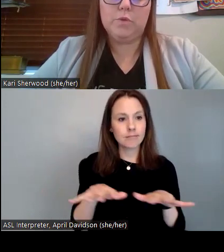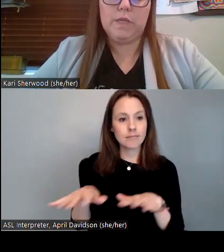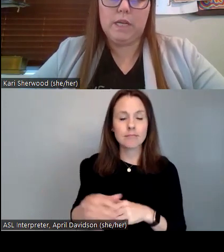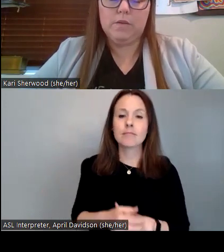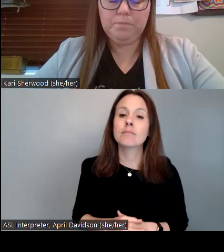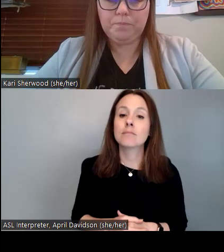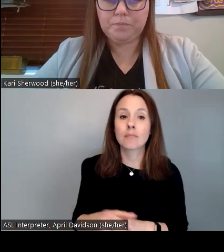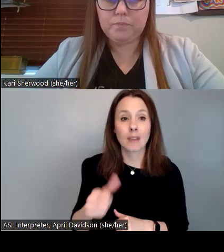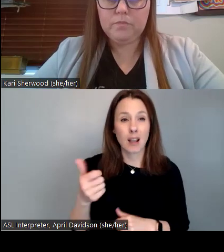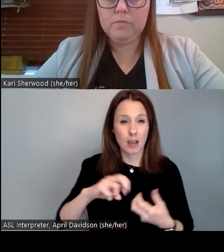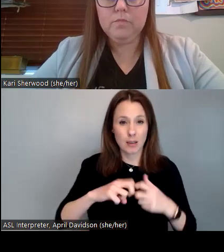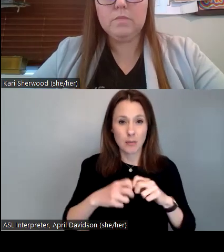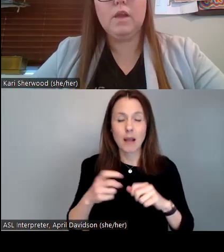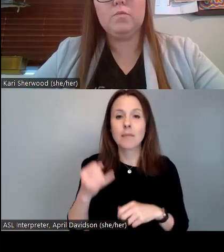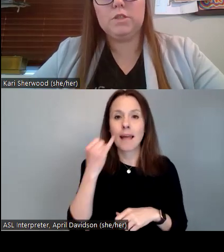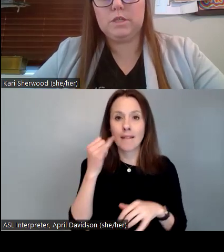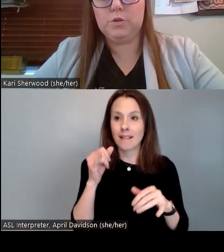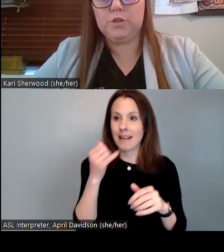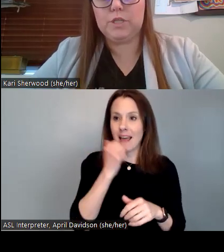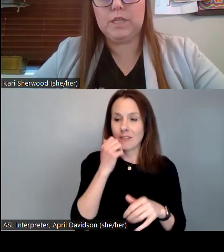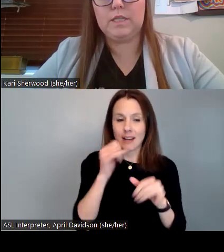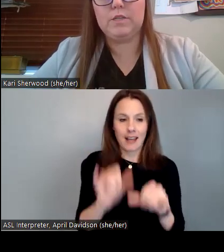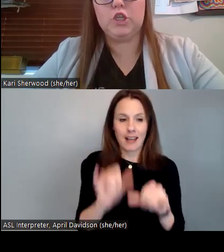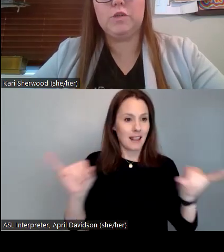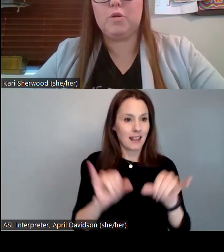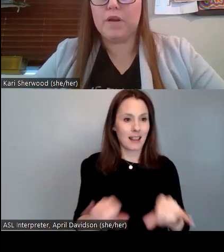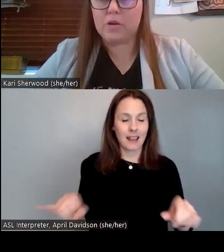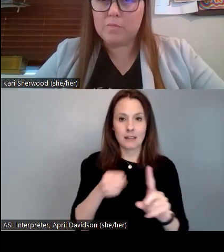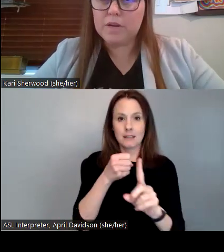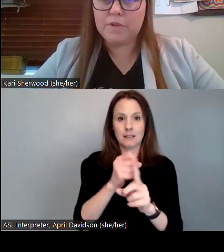Routine, and one solution to this is just to prepare them